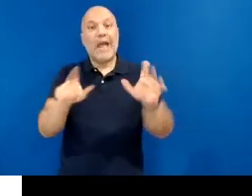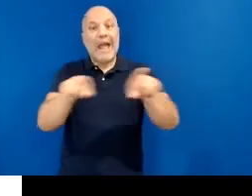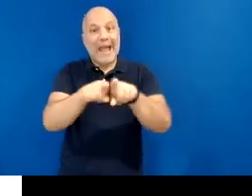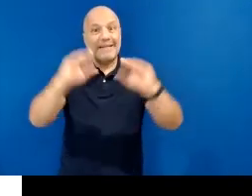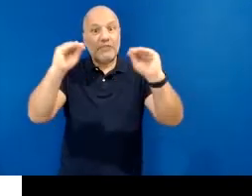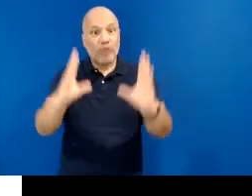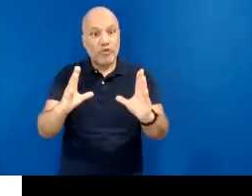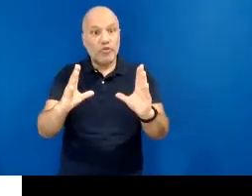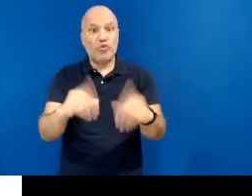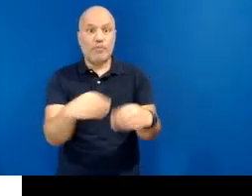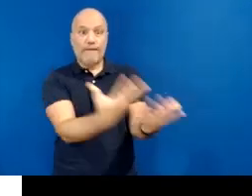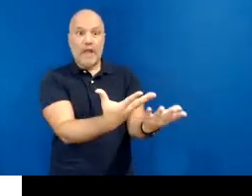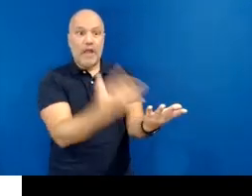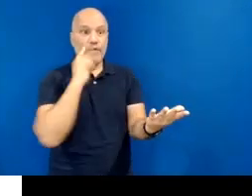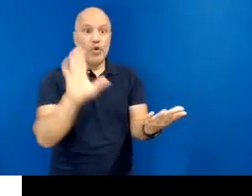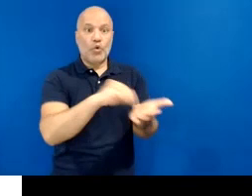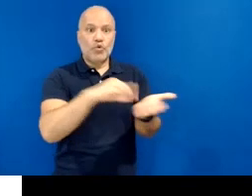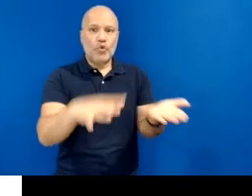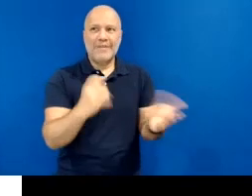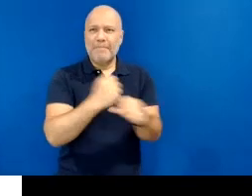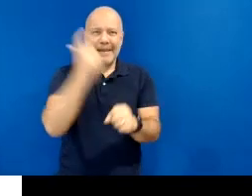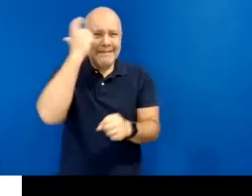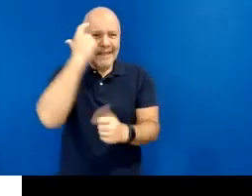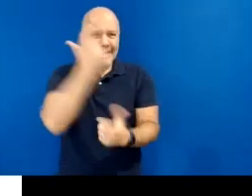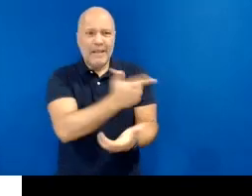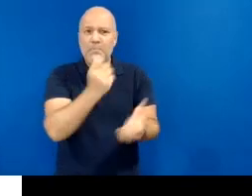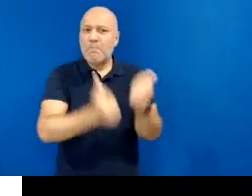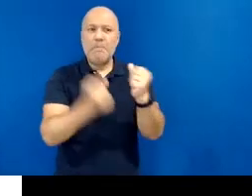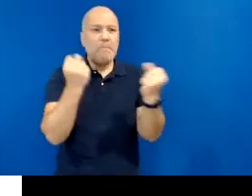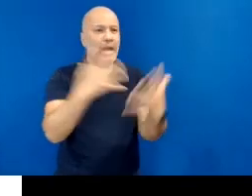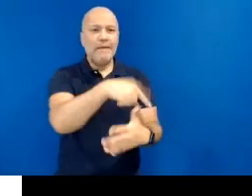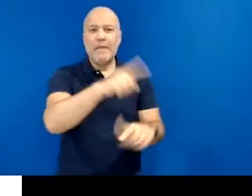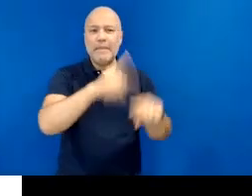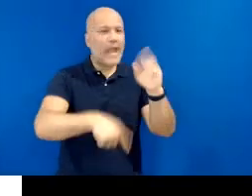I mean, it makes so much sense not just in our community